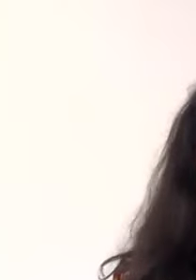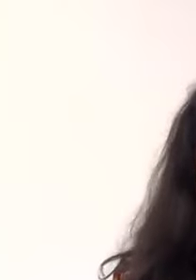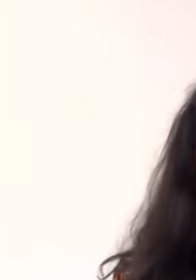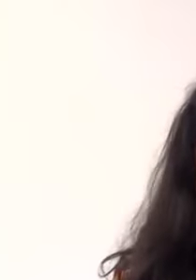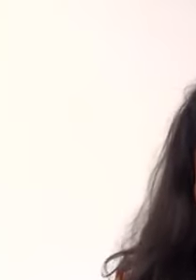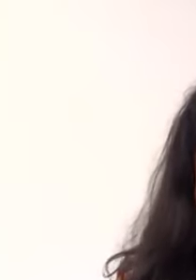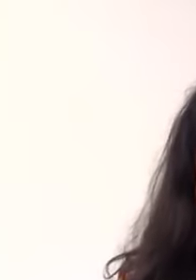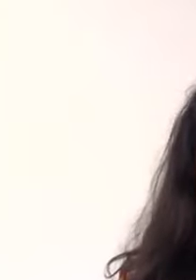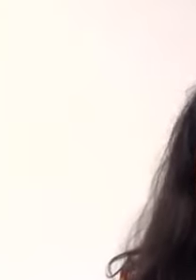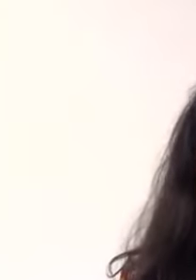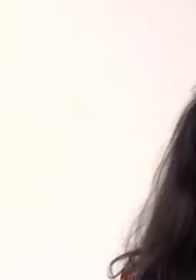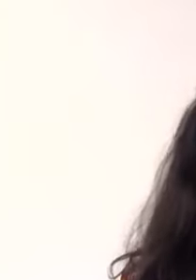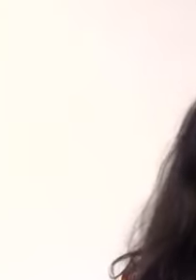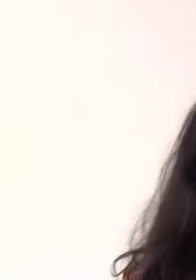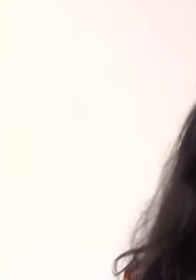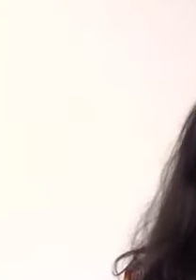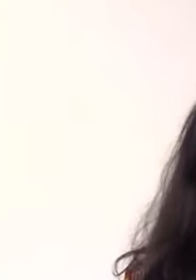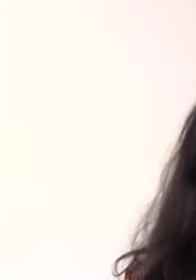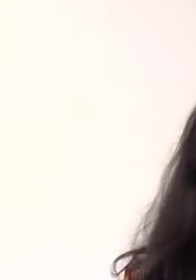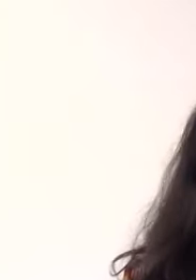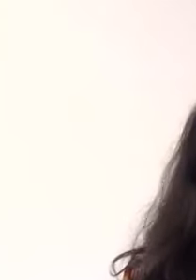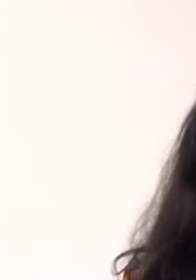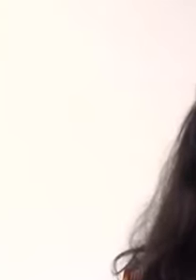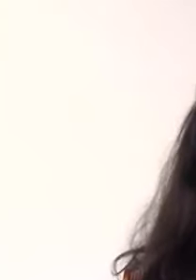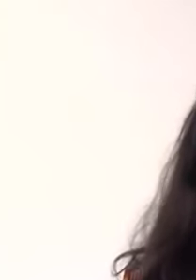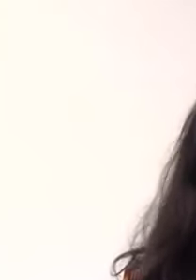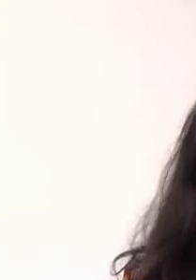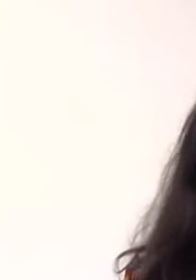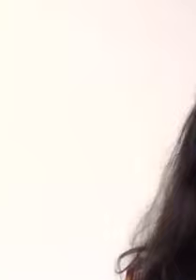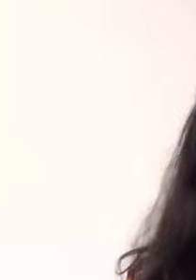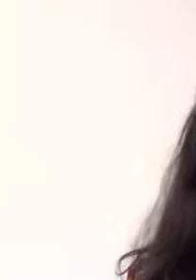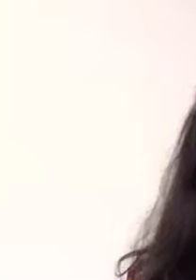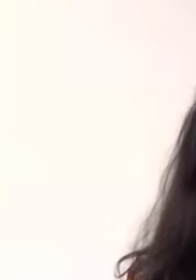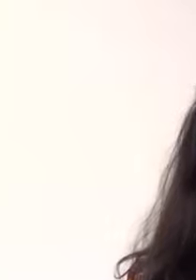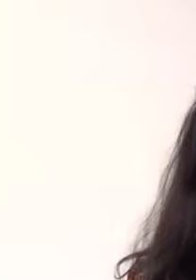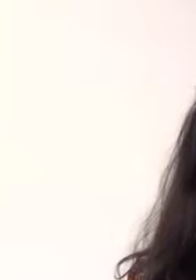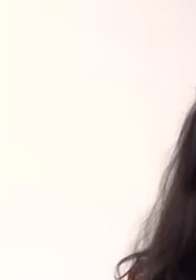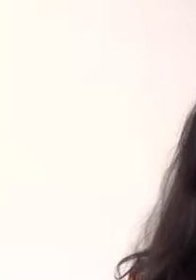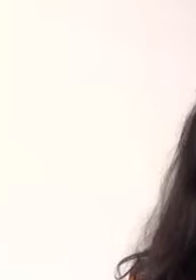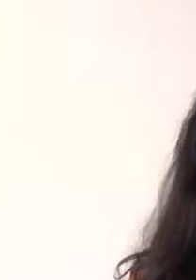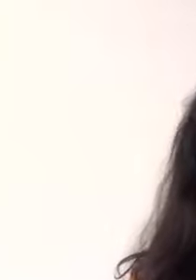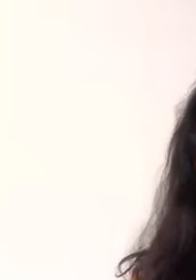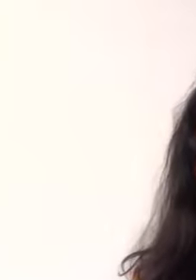Society and newingten green meeting house. Today's inaugural